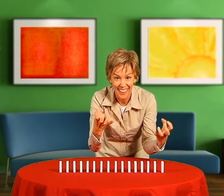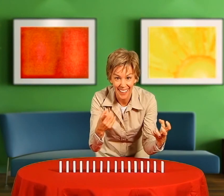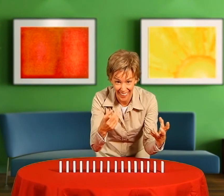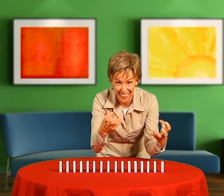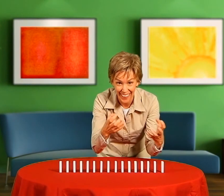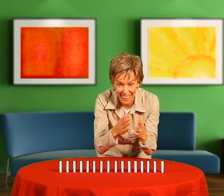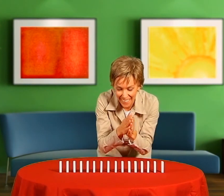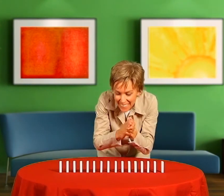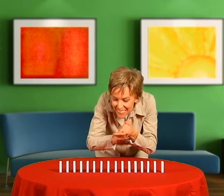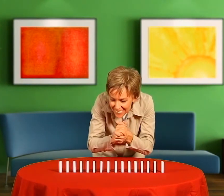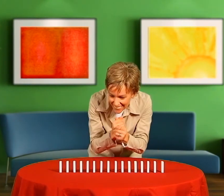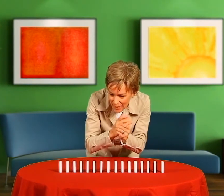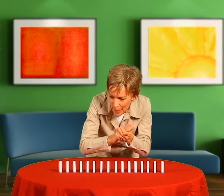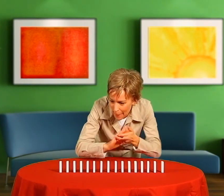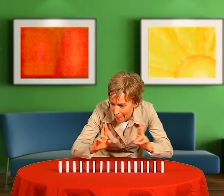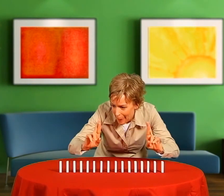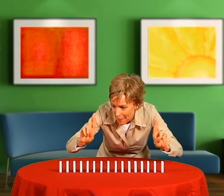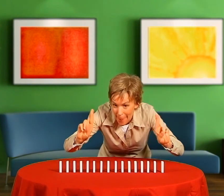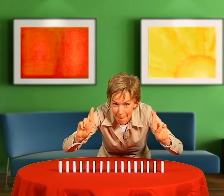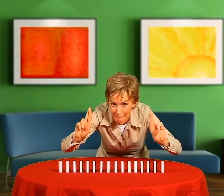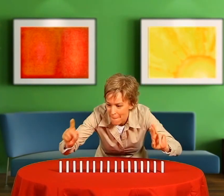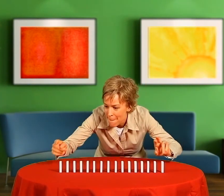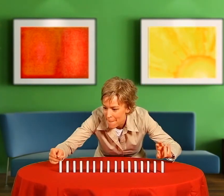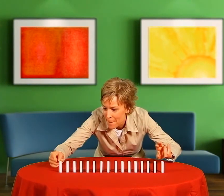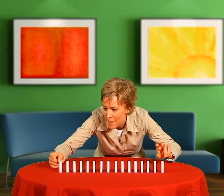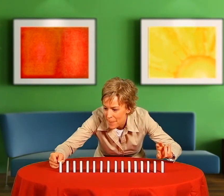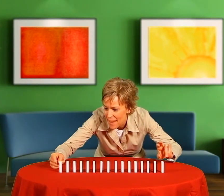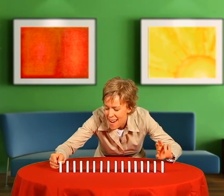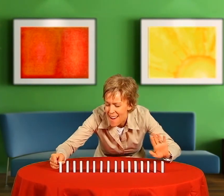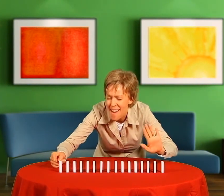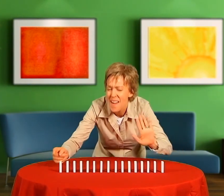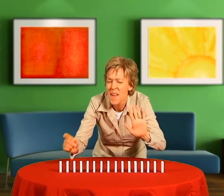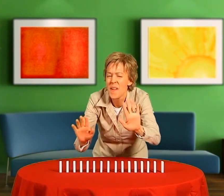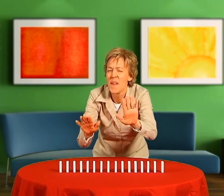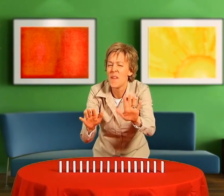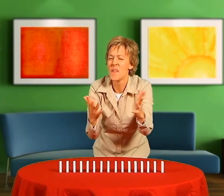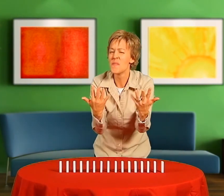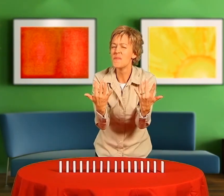DO YOU? OH, READY? NO, NO, NO.